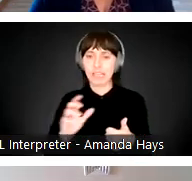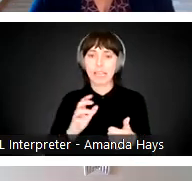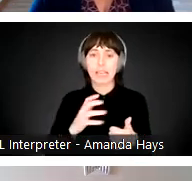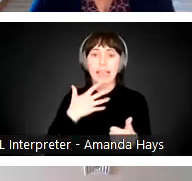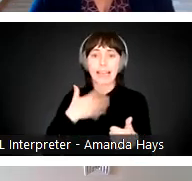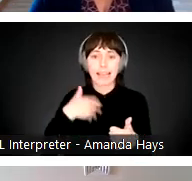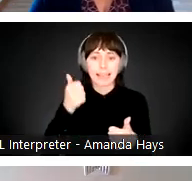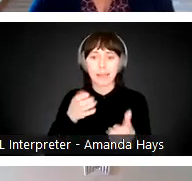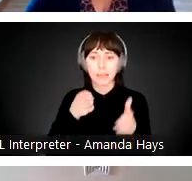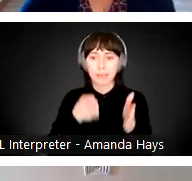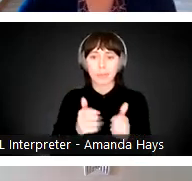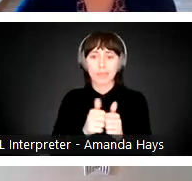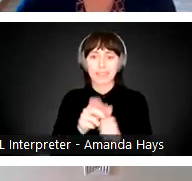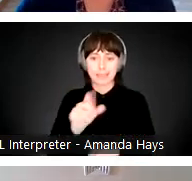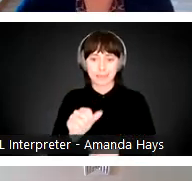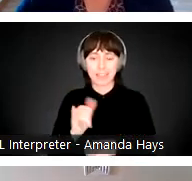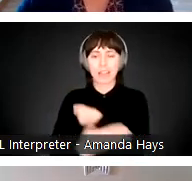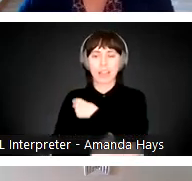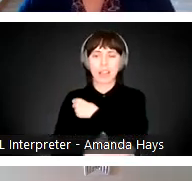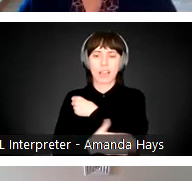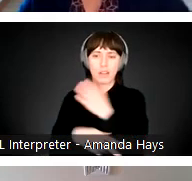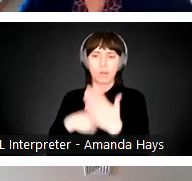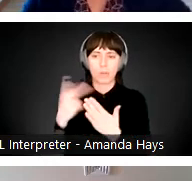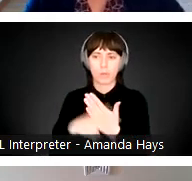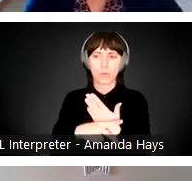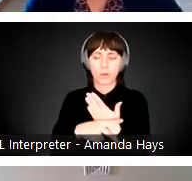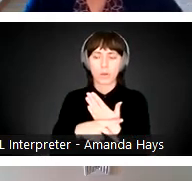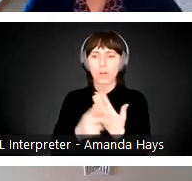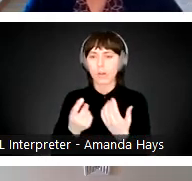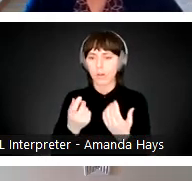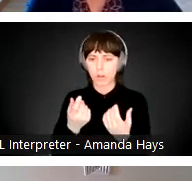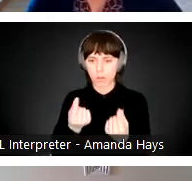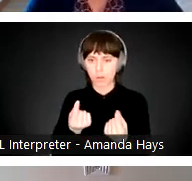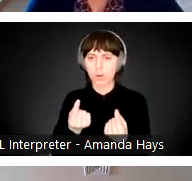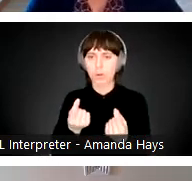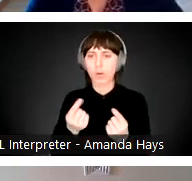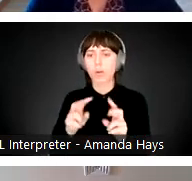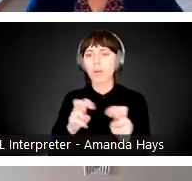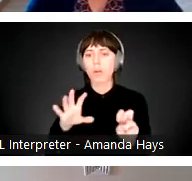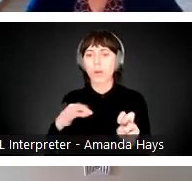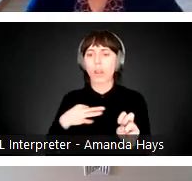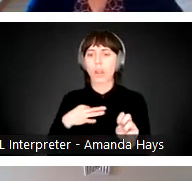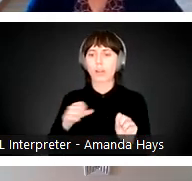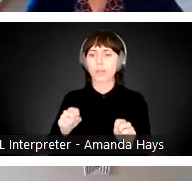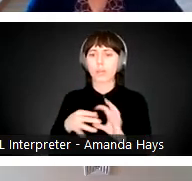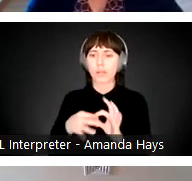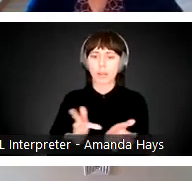Disabilities- that's a county-based program that looks at eligibility, both